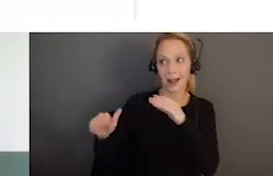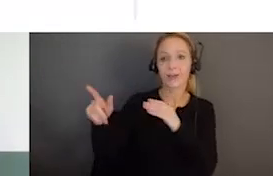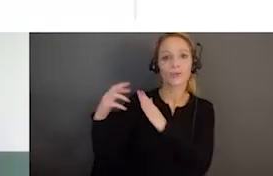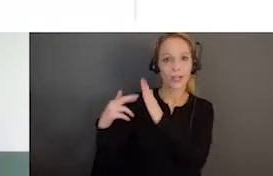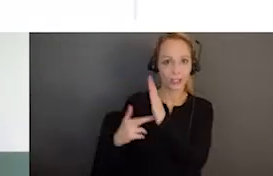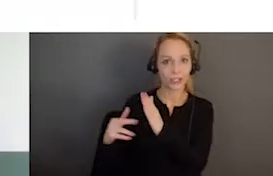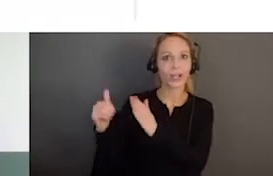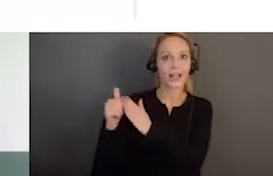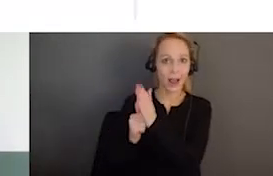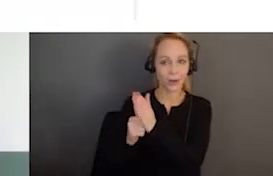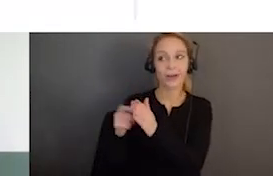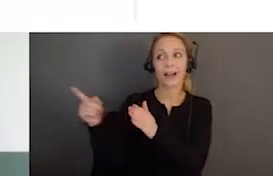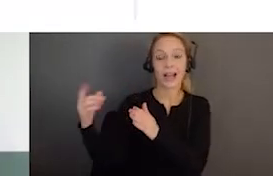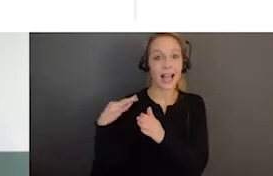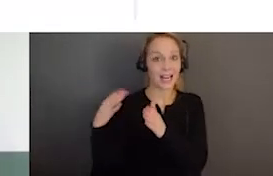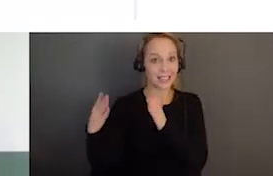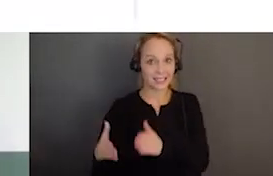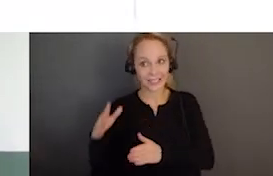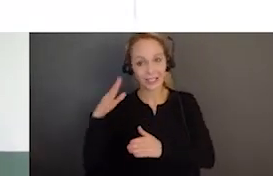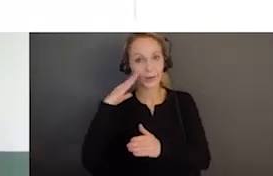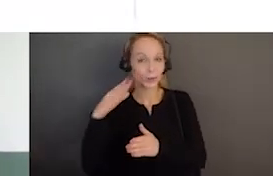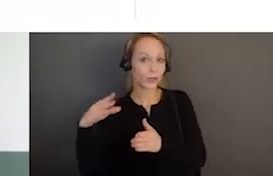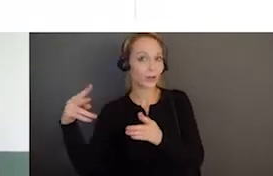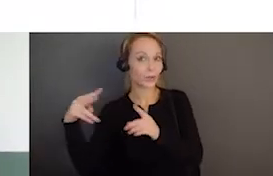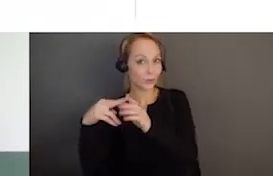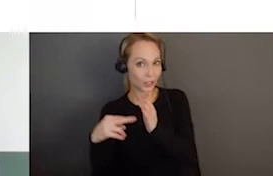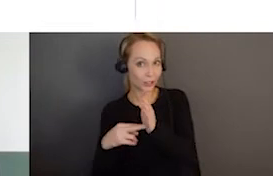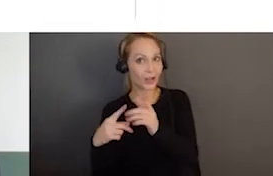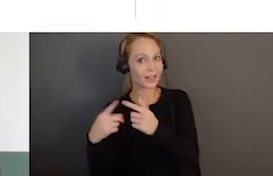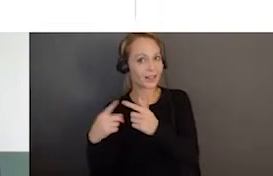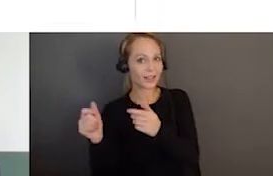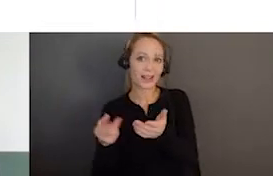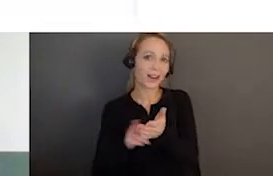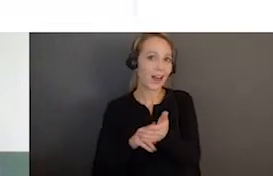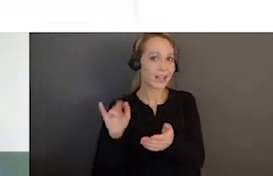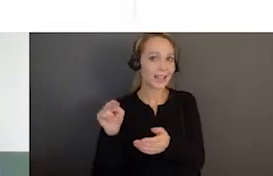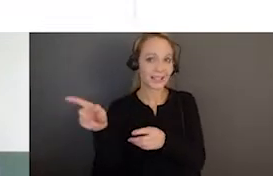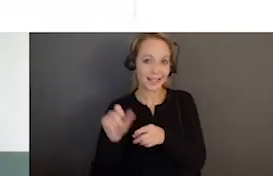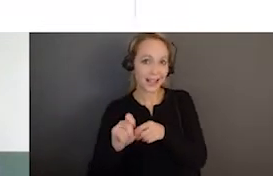ONCE THE CANDIDATE SIGNS UP FOR AN ACCOUNT, THEY CAN LOG-IN AND DO ALL OF THEIR SUBMISSIONS.